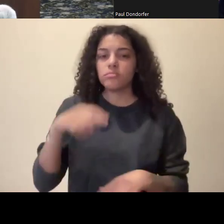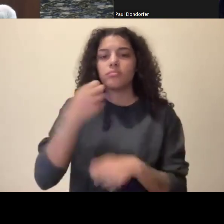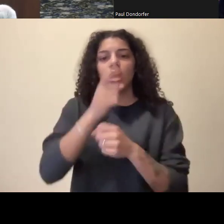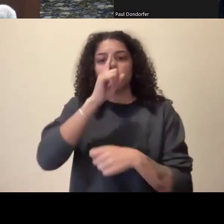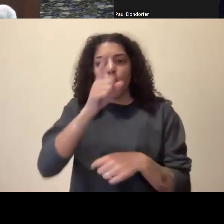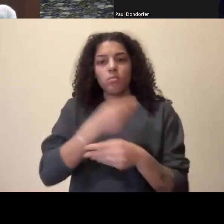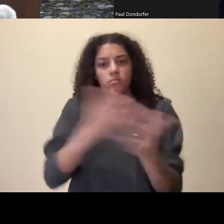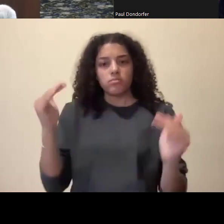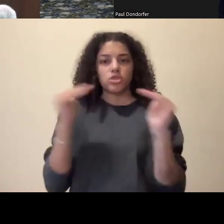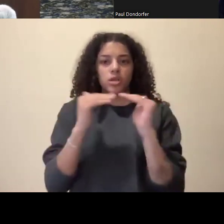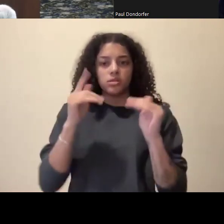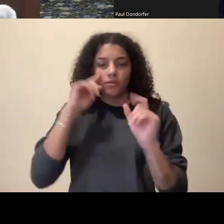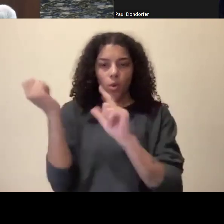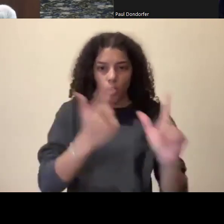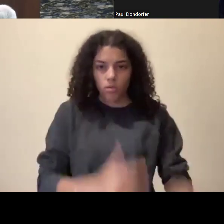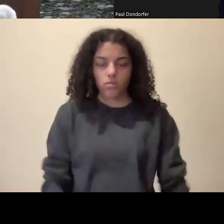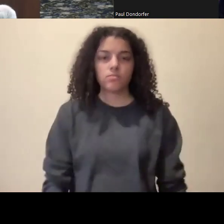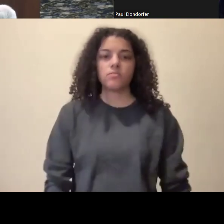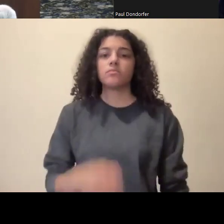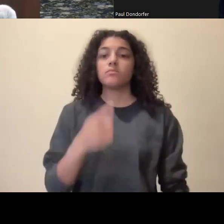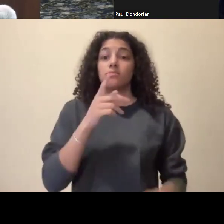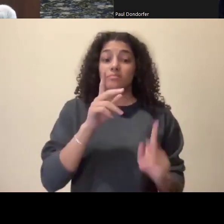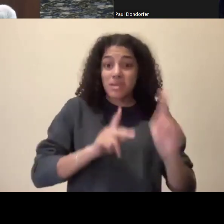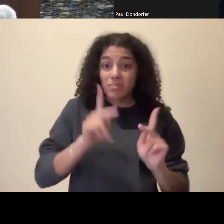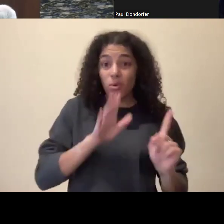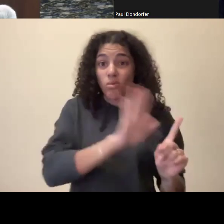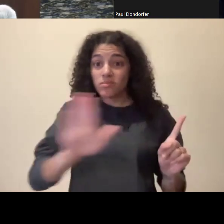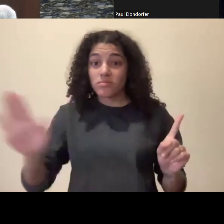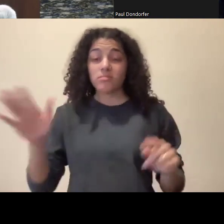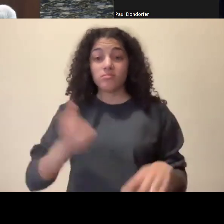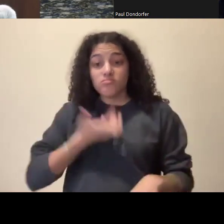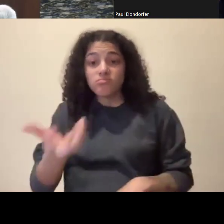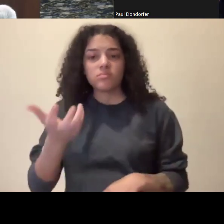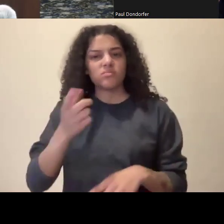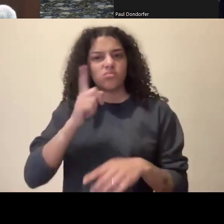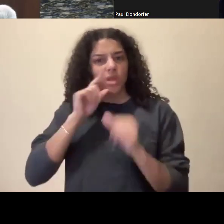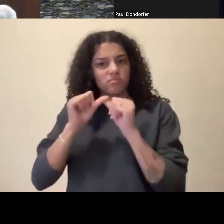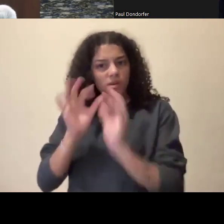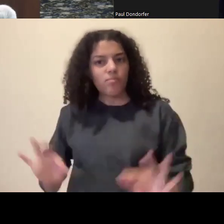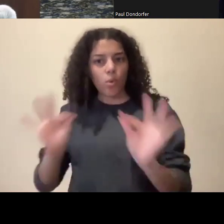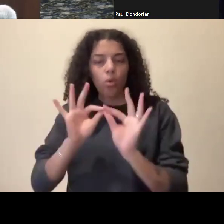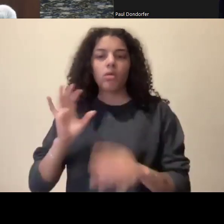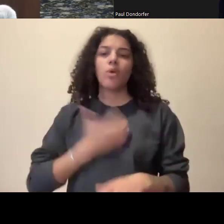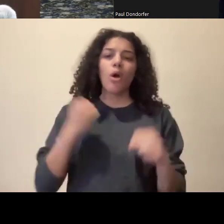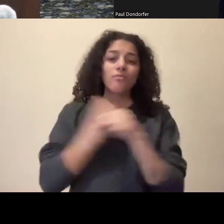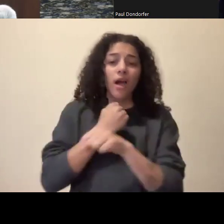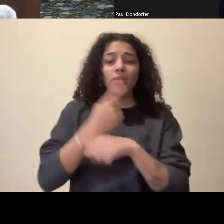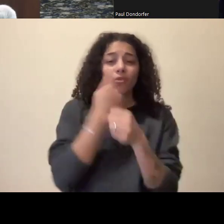sound the voice of citizens is persistent and our fight for democracy is right And so God if prayer